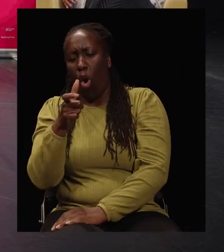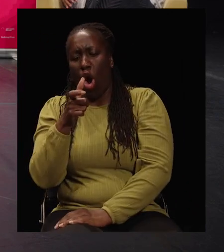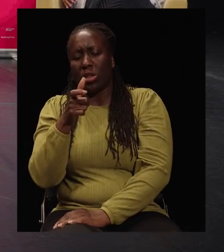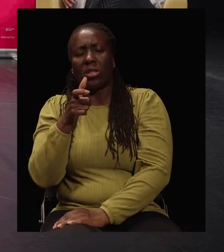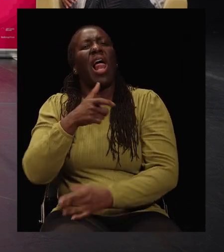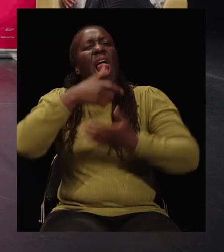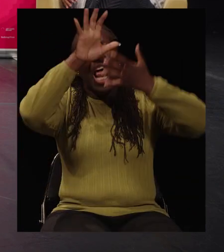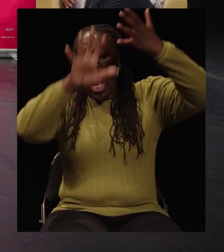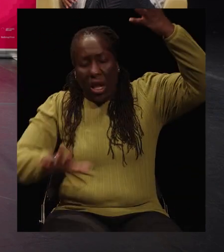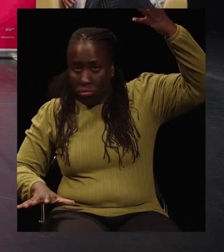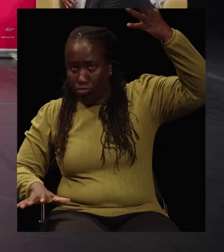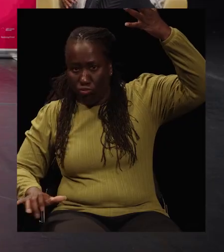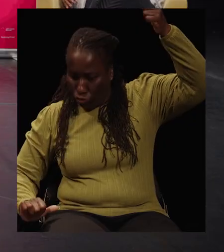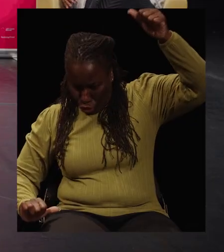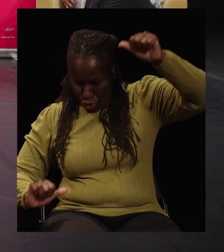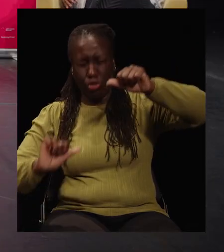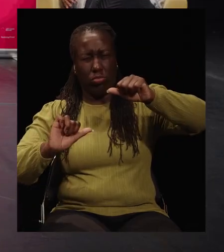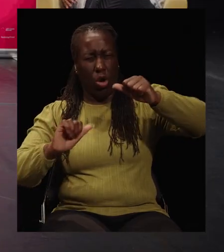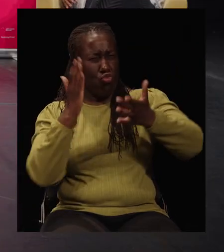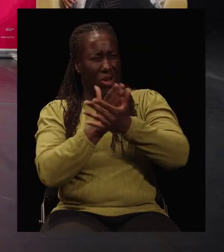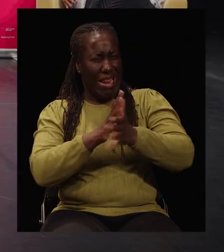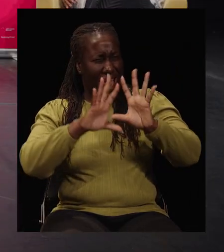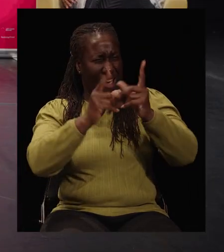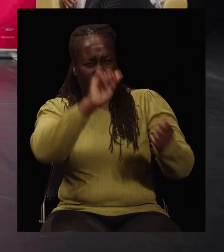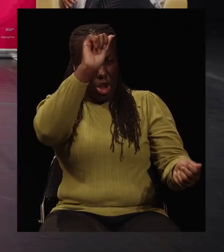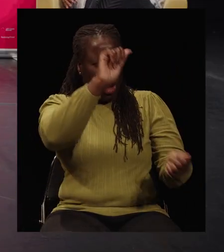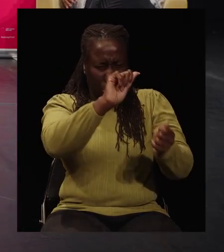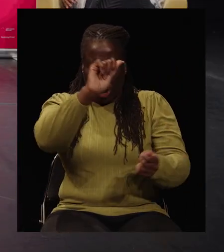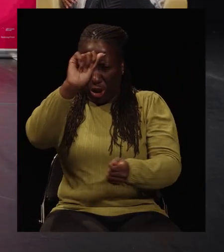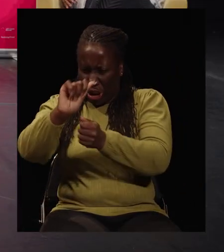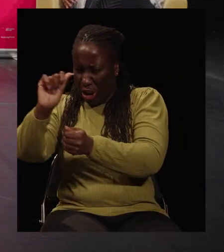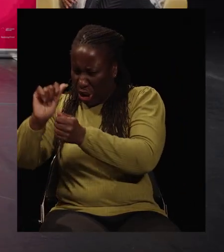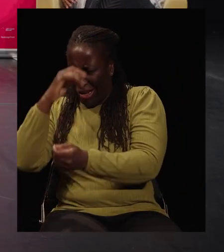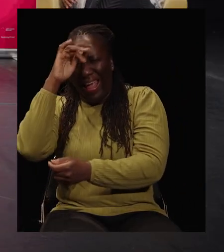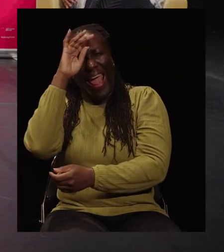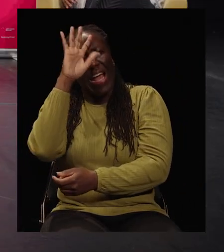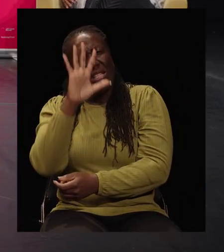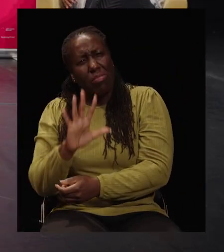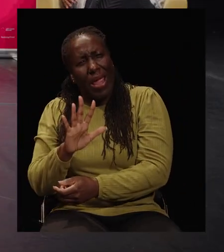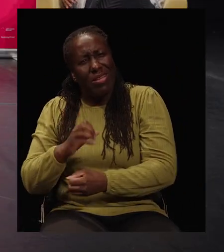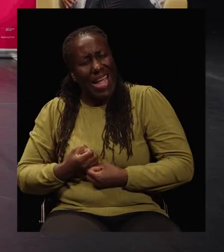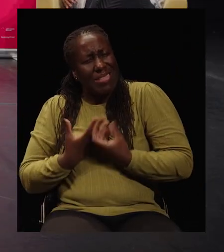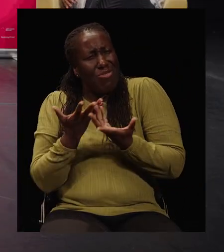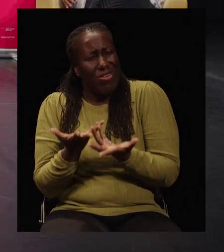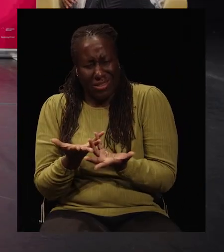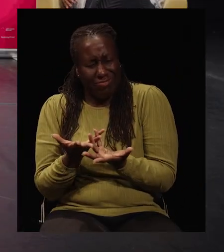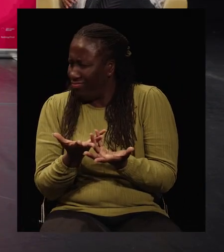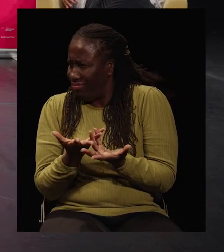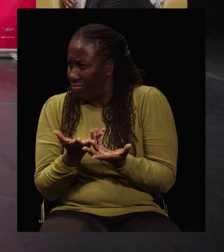So there's a literal shrinking of experience and expression going on. So I see all these connecting points.